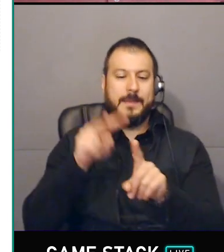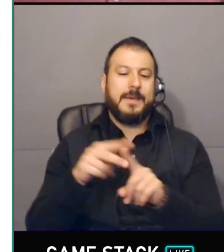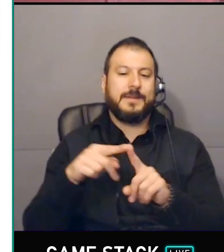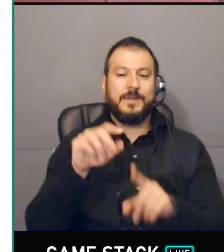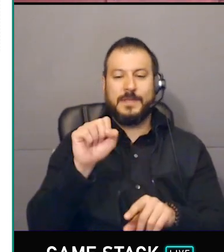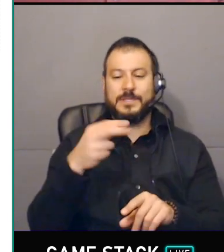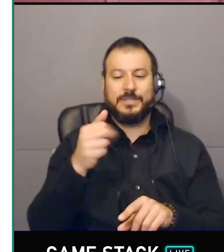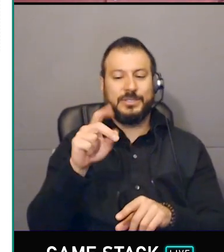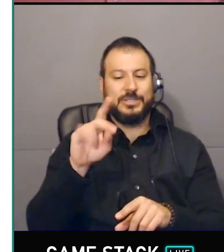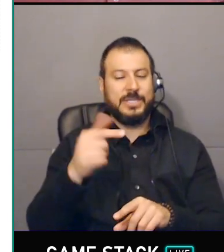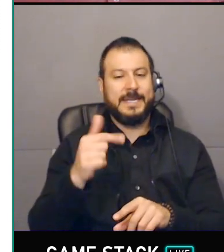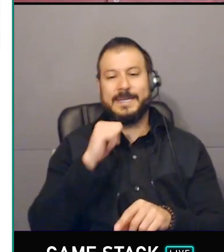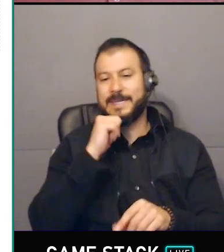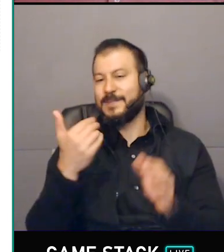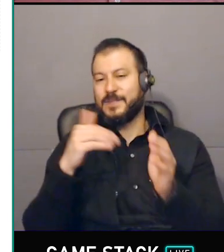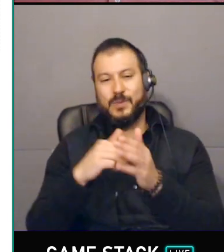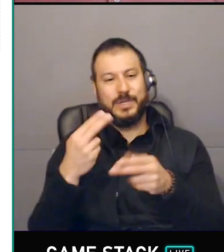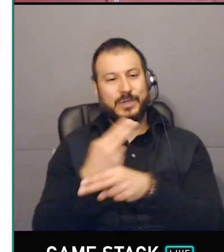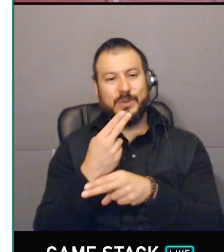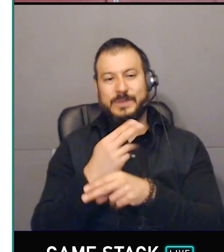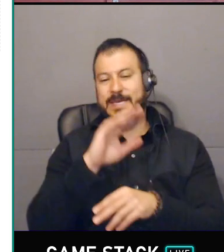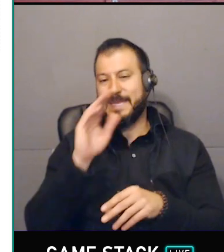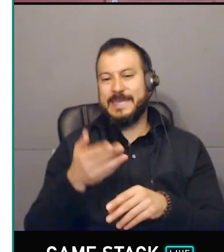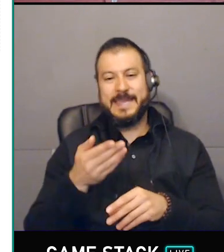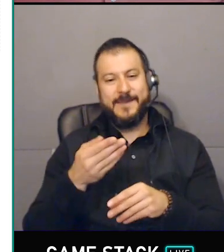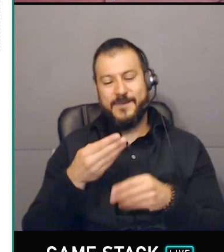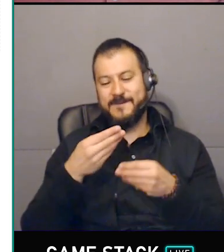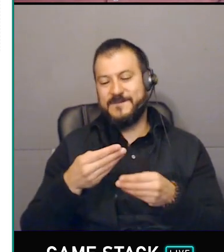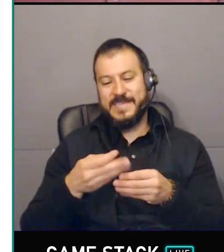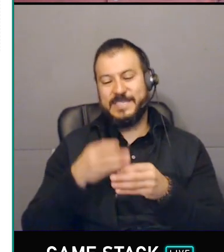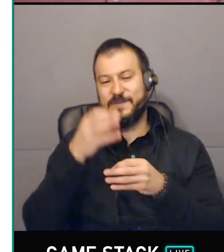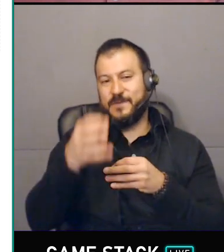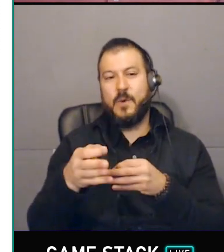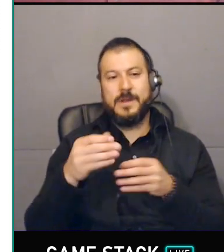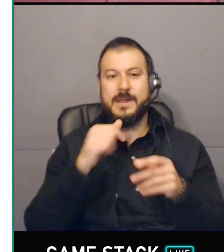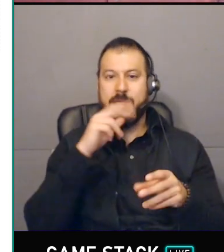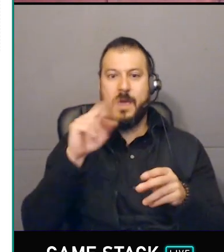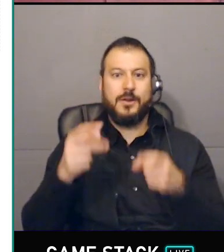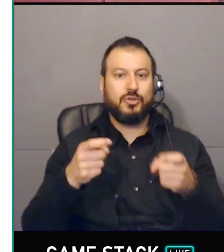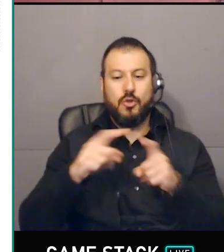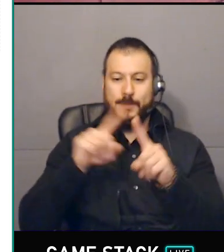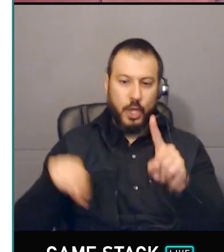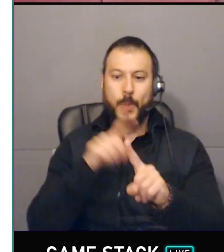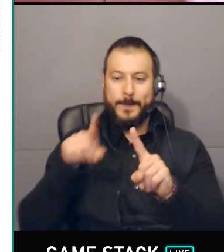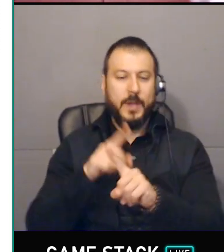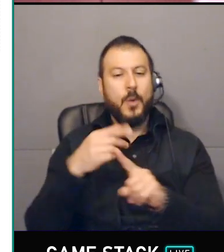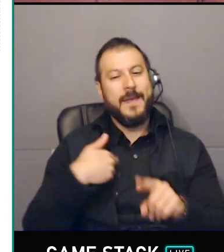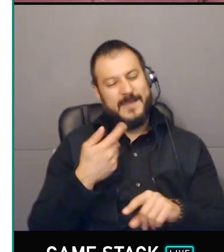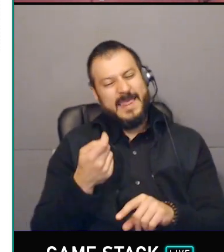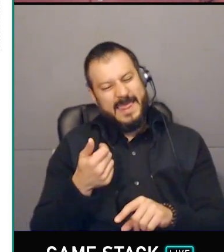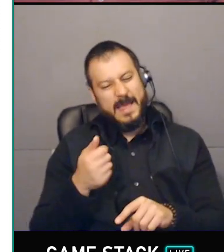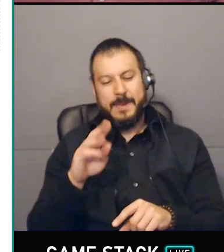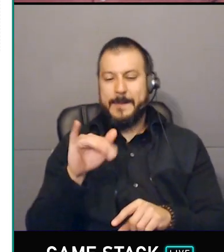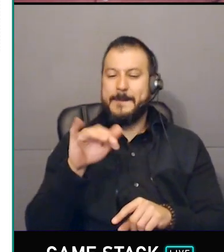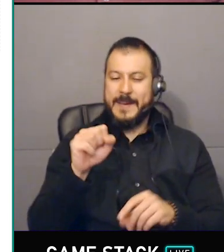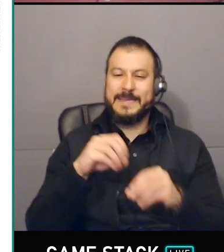not to the reuse, so it never feeds forward in an uncontrollable loop. So that means we have a little bit of bias in our shading,